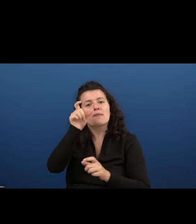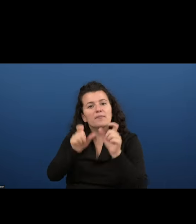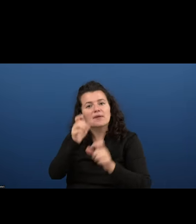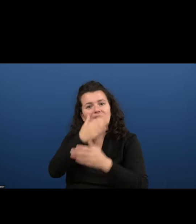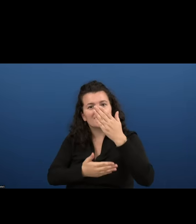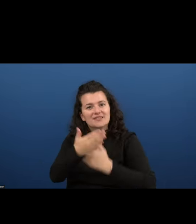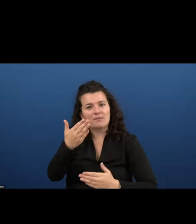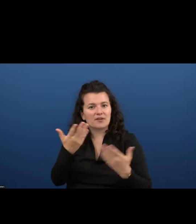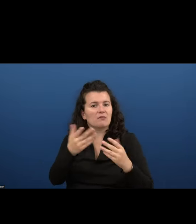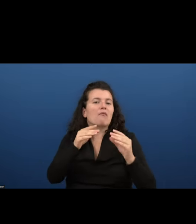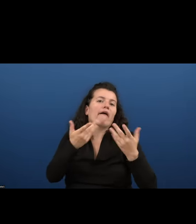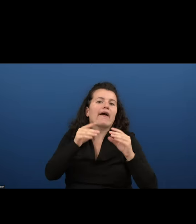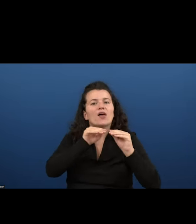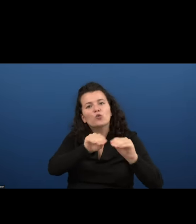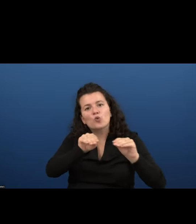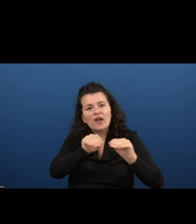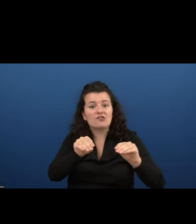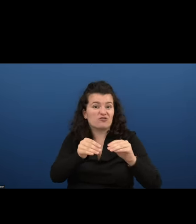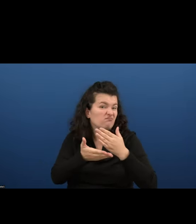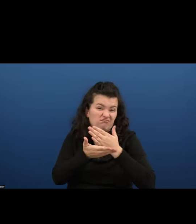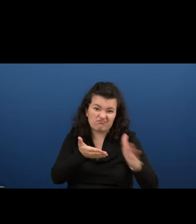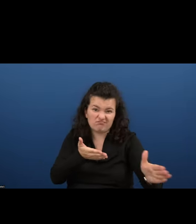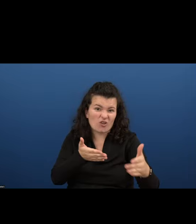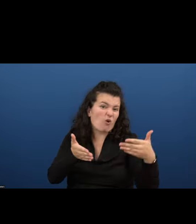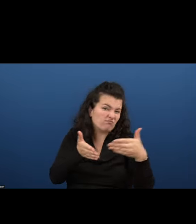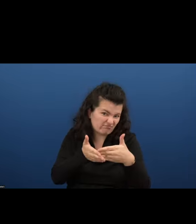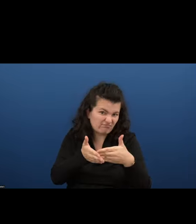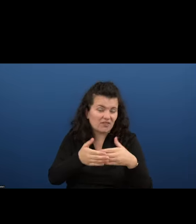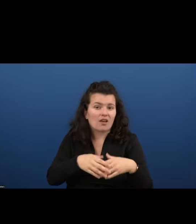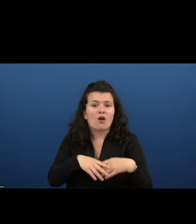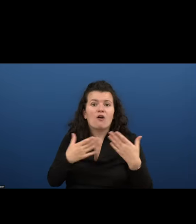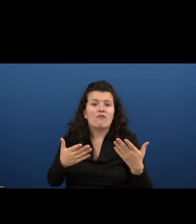from education due to social, cultural and 14:38:06 various other factors.